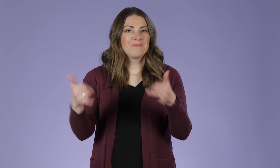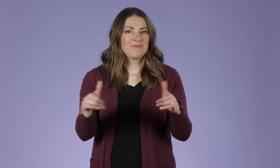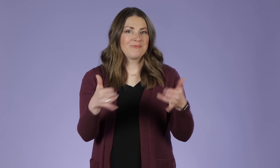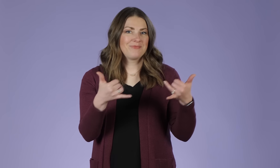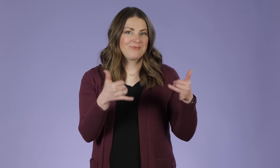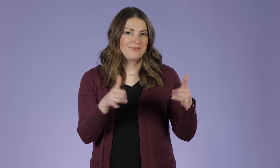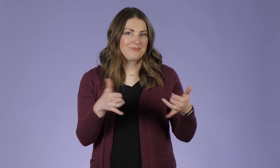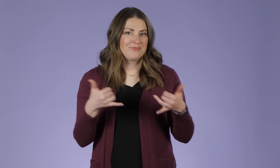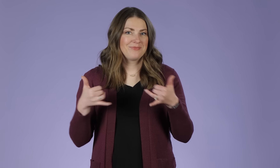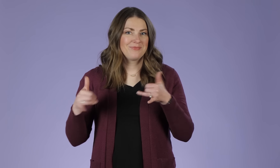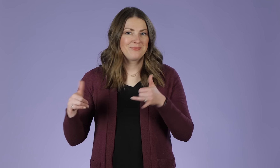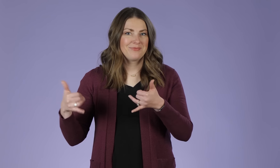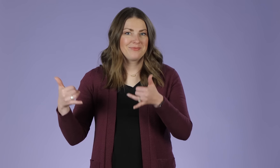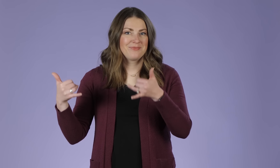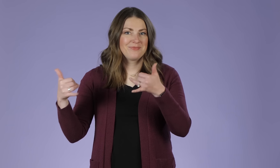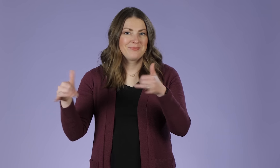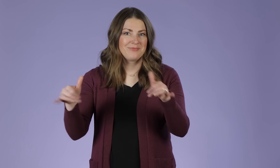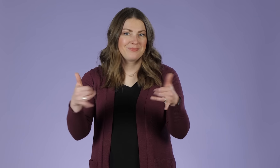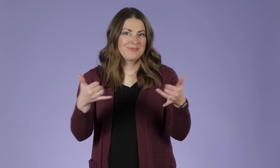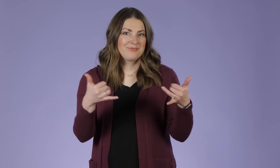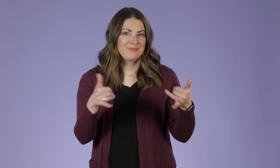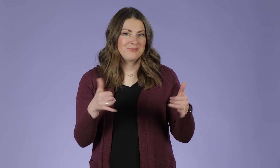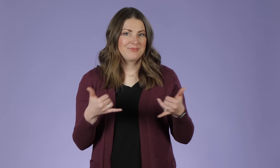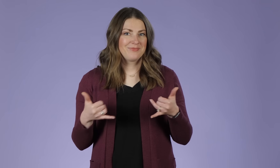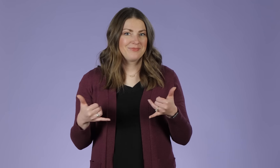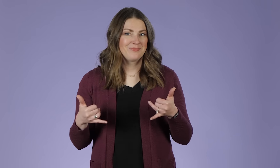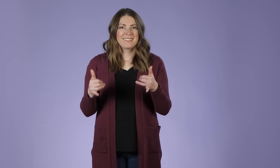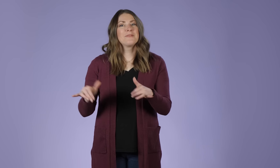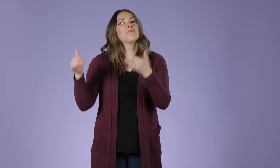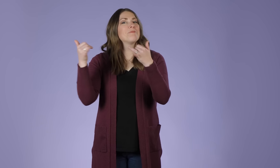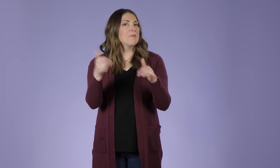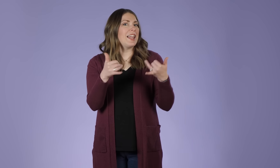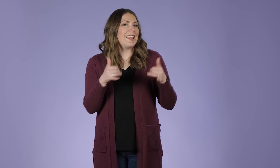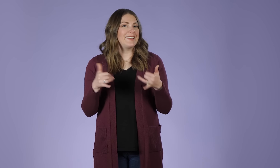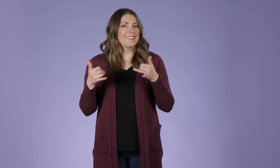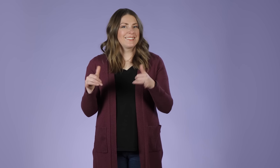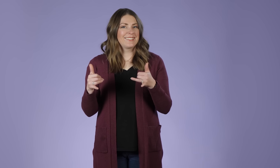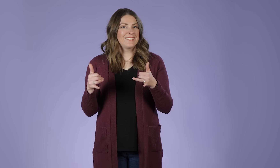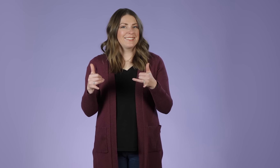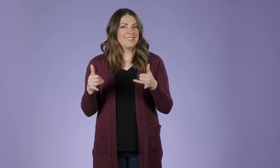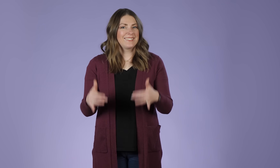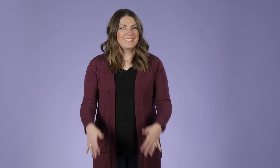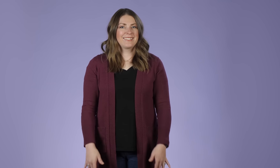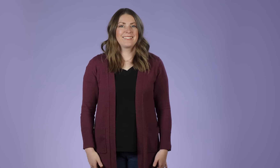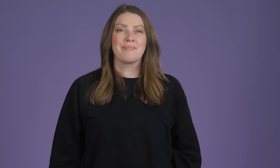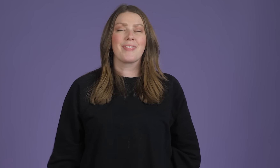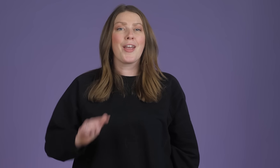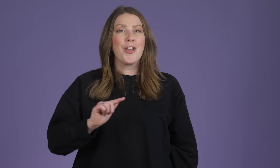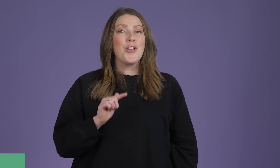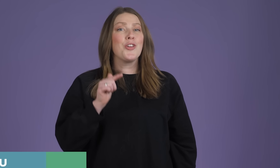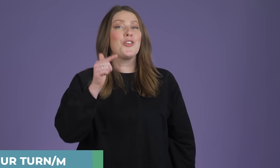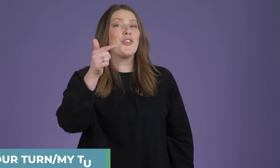And they're bouncing around like they're playing. Play.